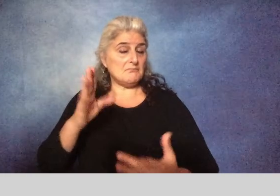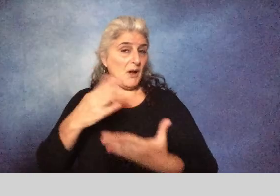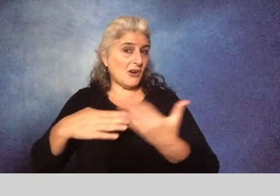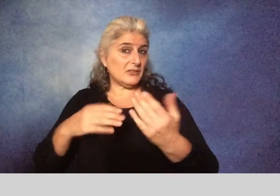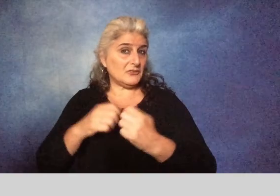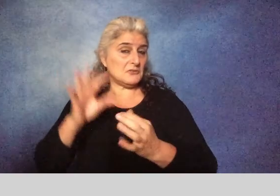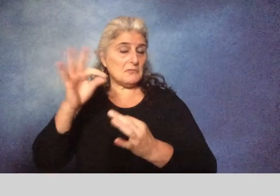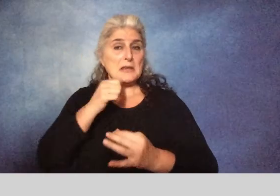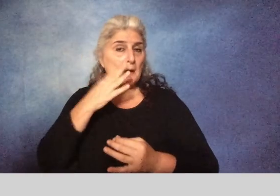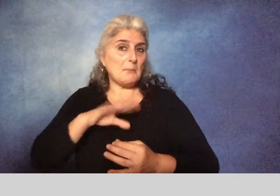Let's do one more.